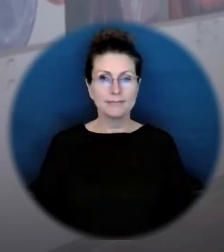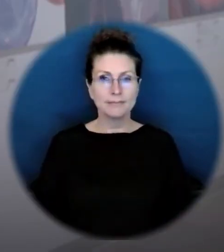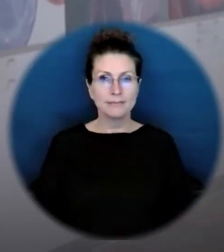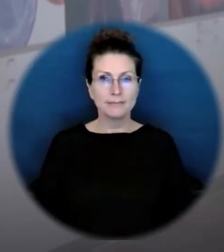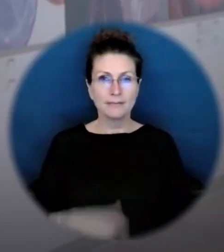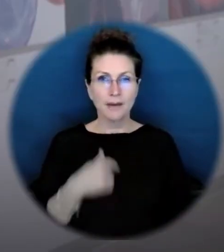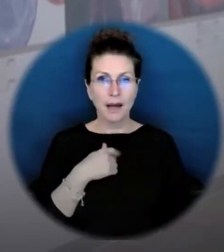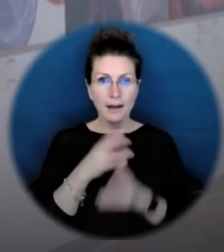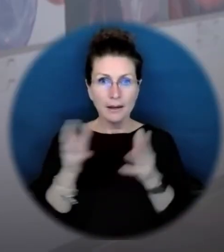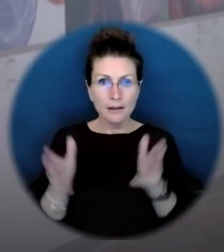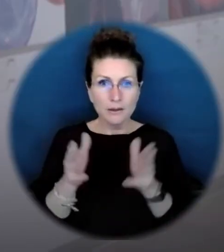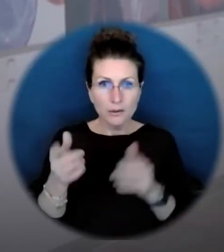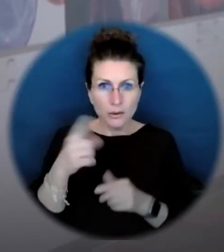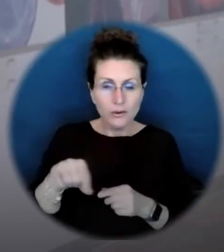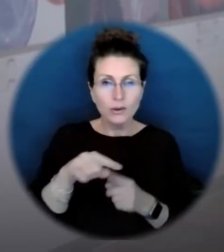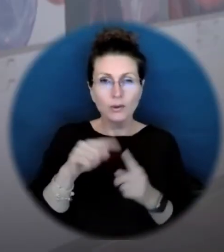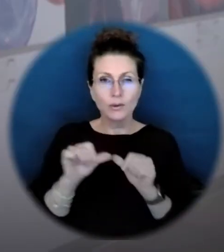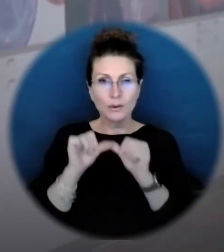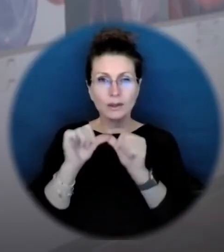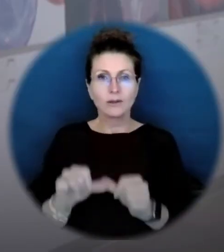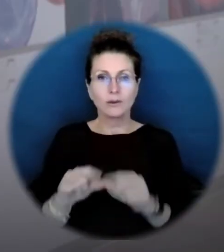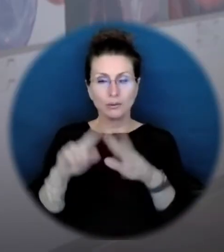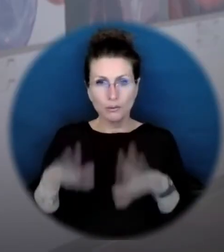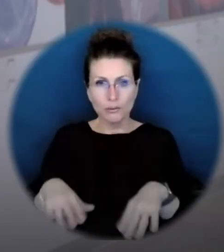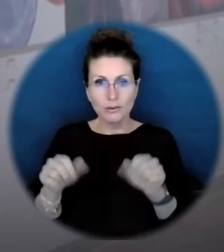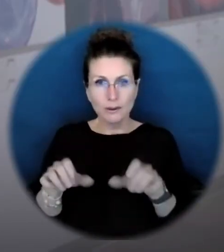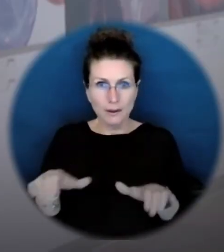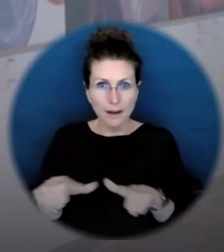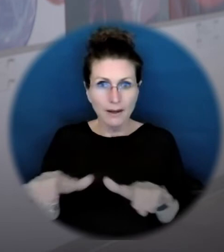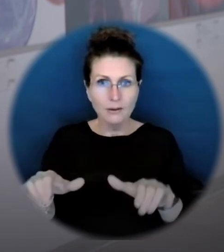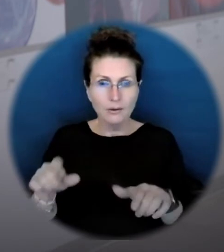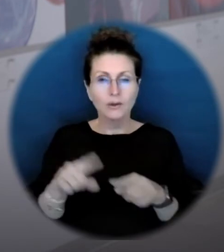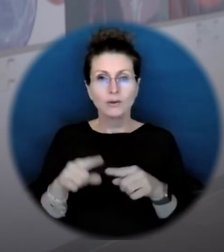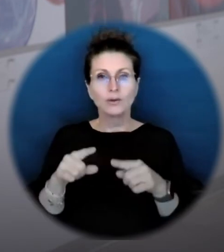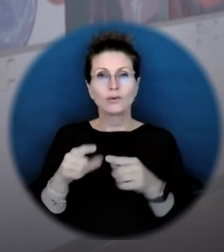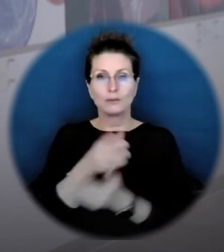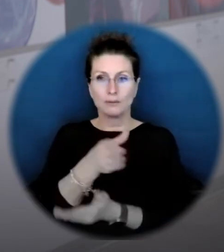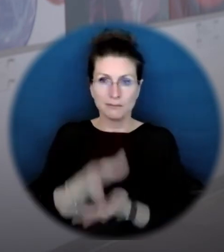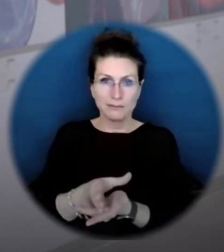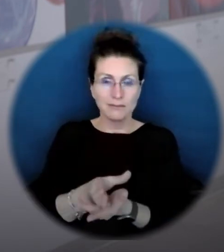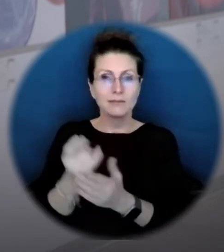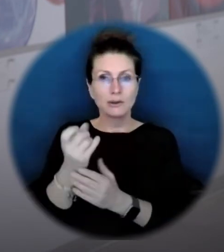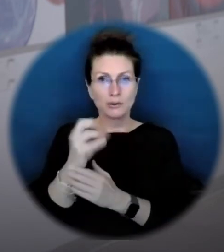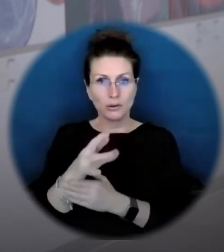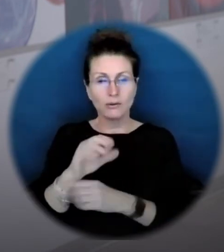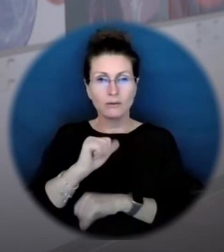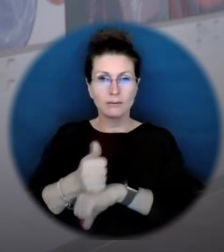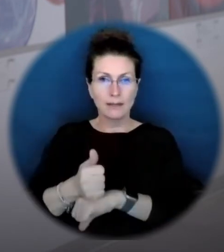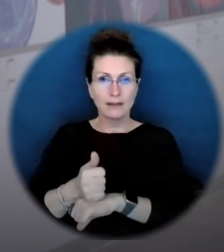I encourage you to continue taking steps to address gender-based violence.